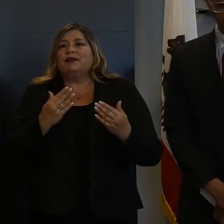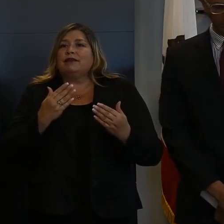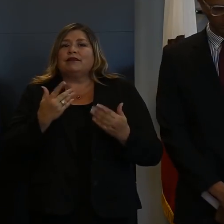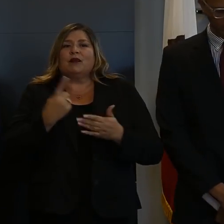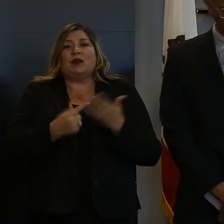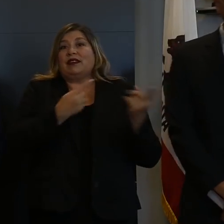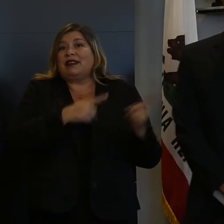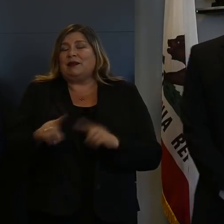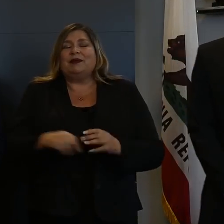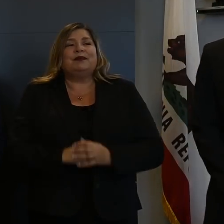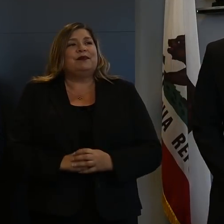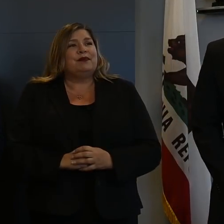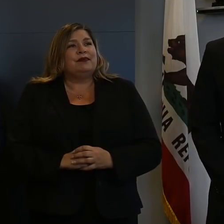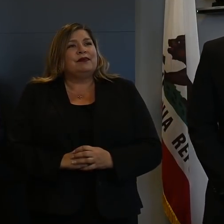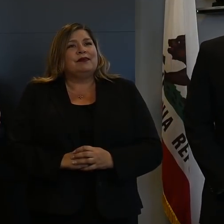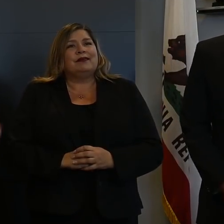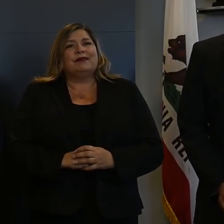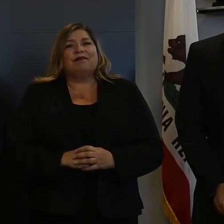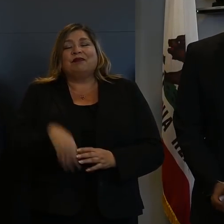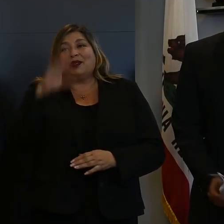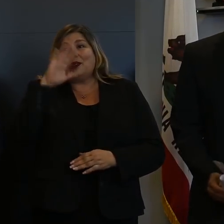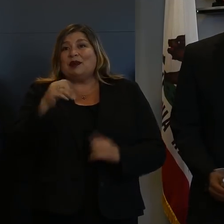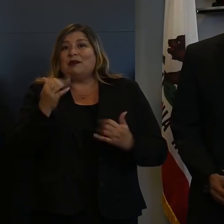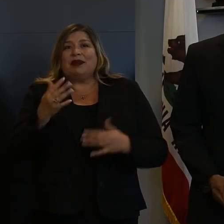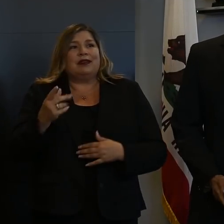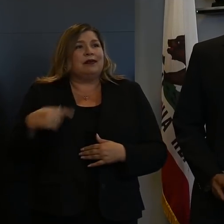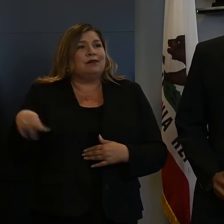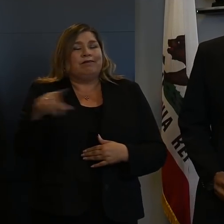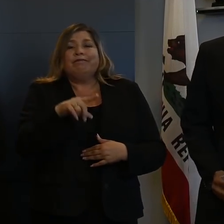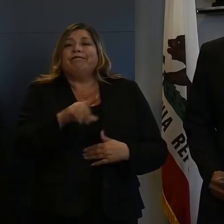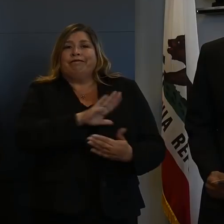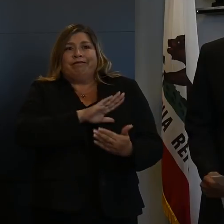I imagine many of you are here situationally to understand what